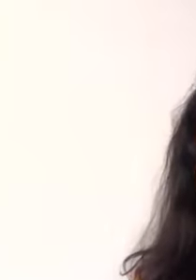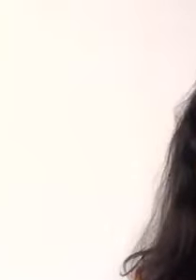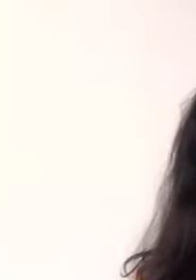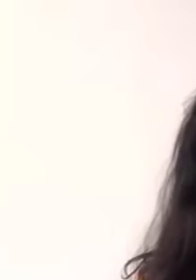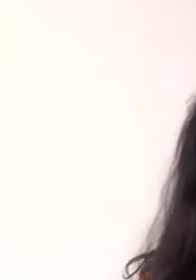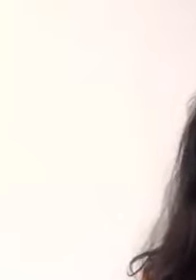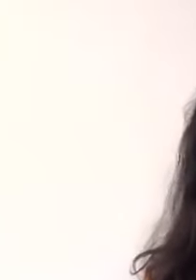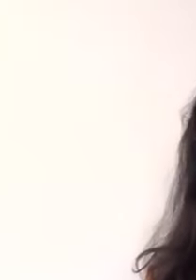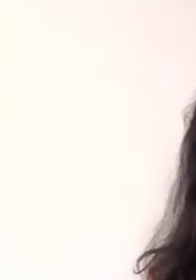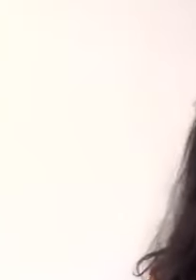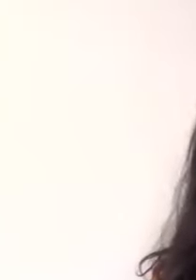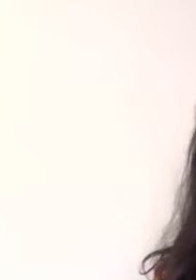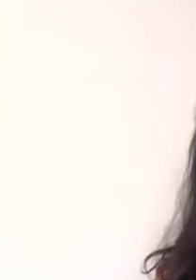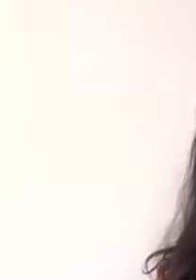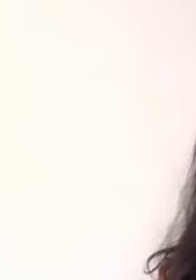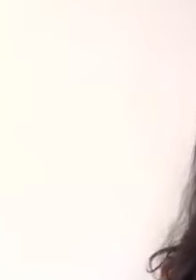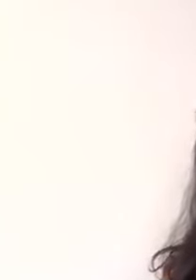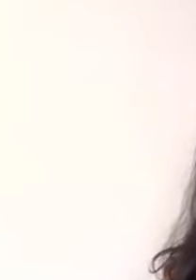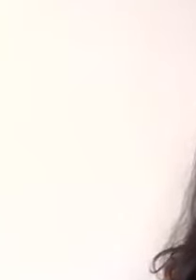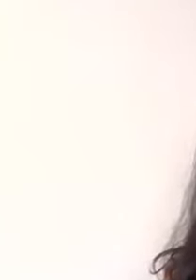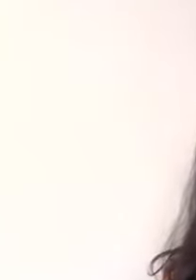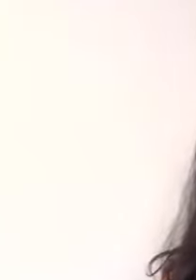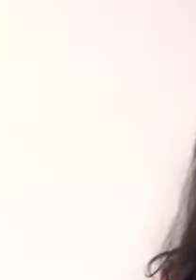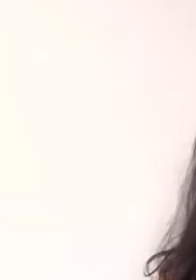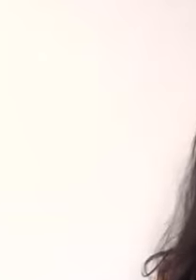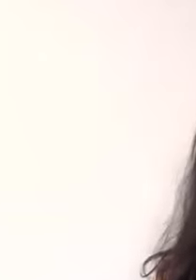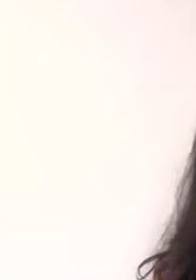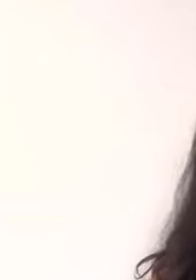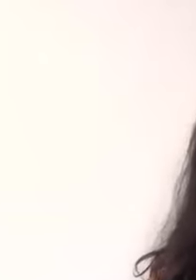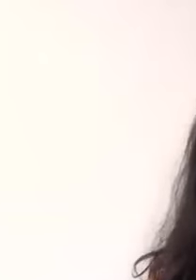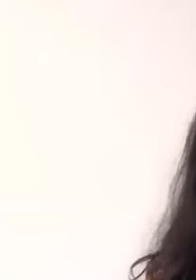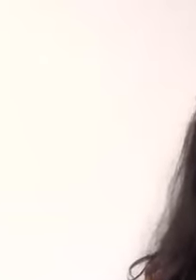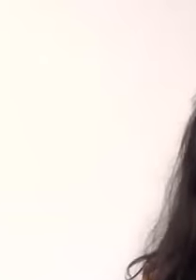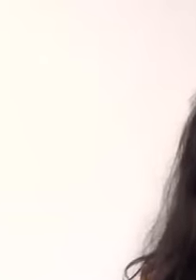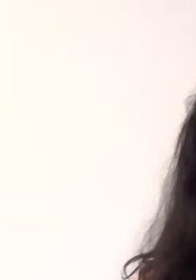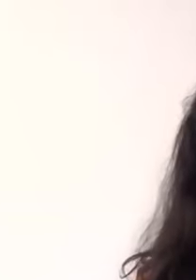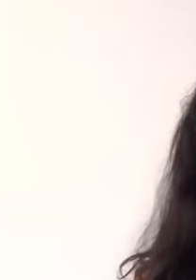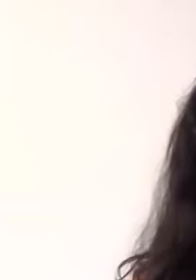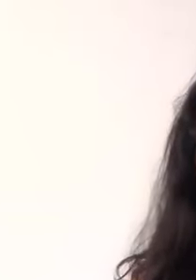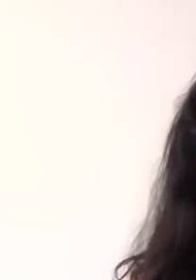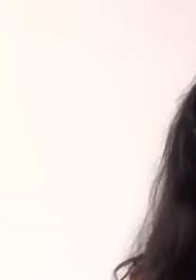ral lecture will be given by Amartya Sen who has been one of the important